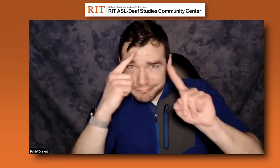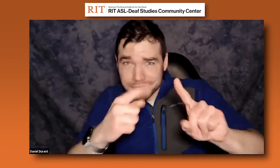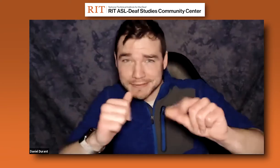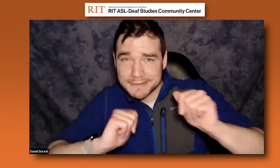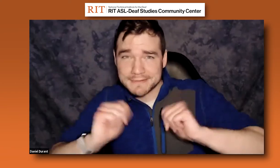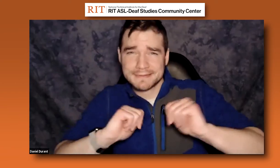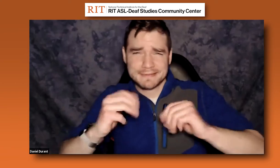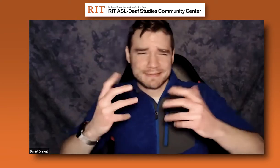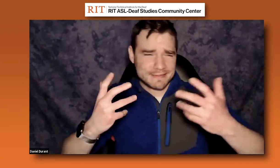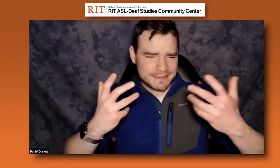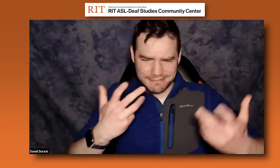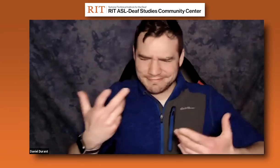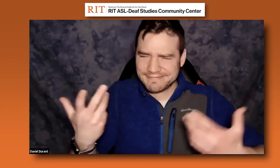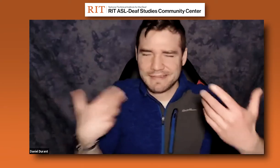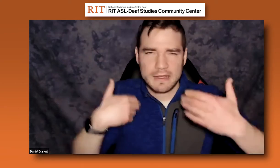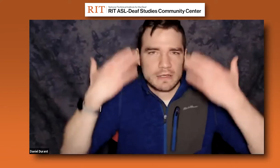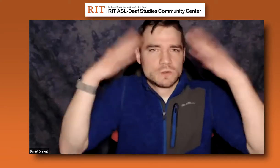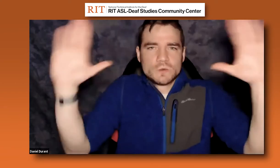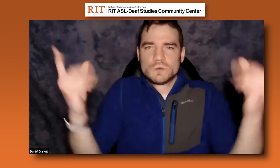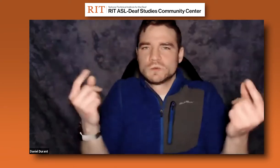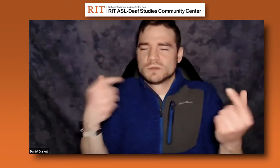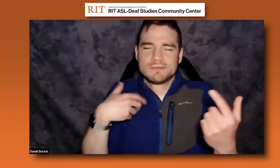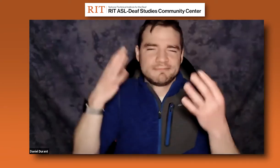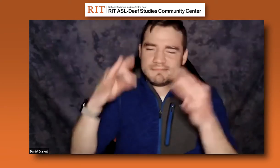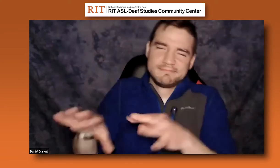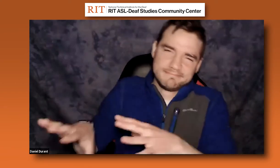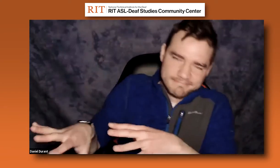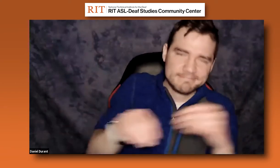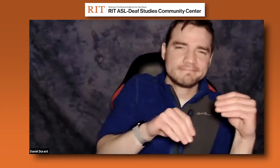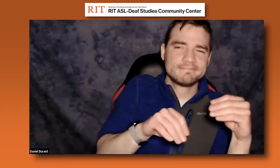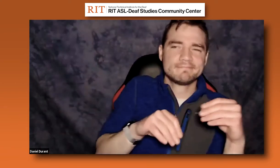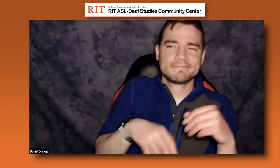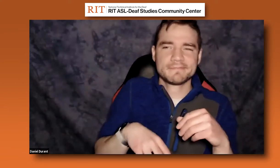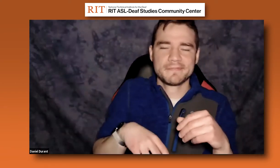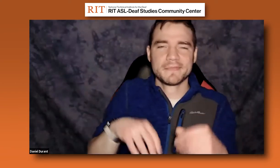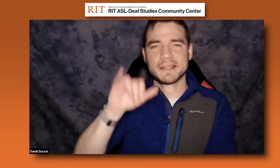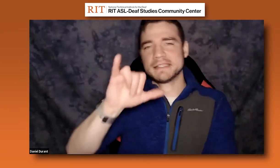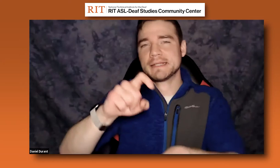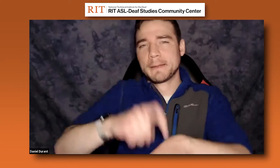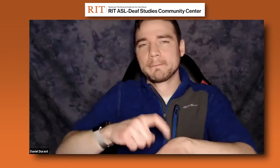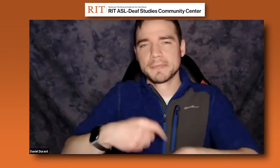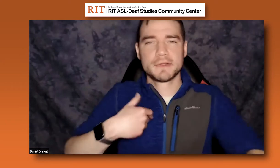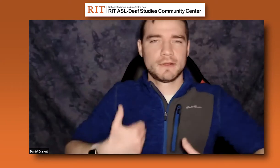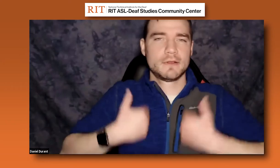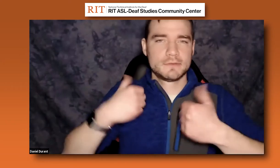Should I keep acting? Should I keep with that goal?" So I left Gallaudet.